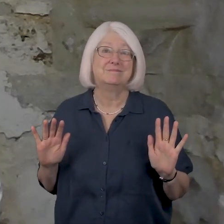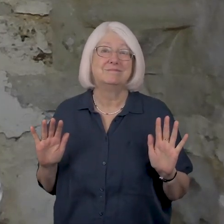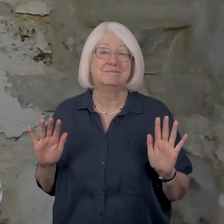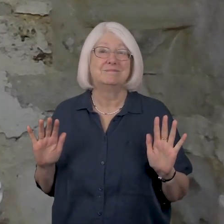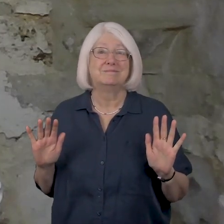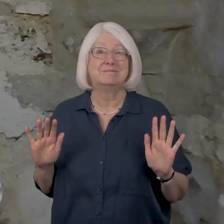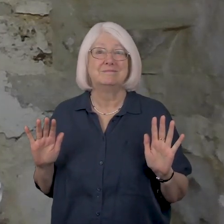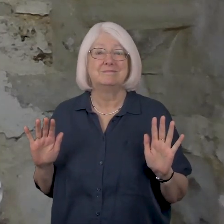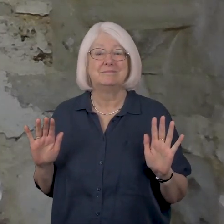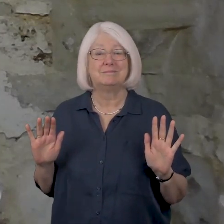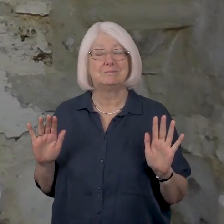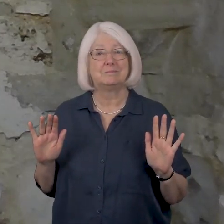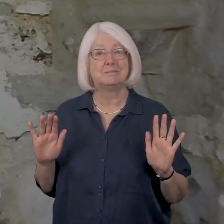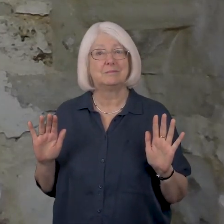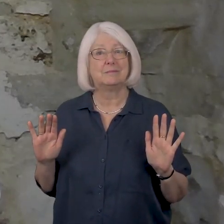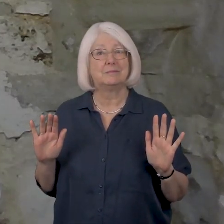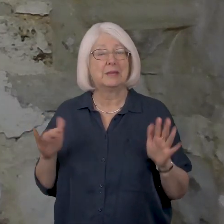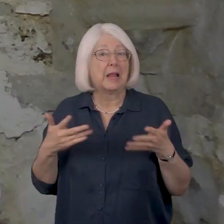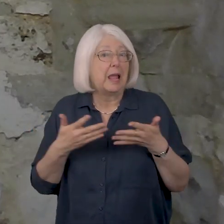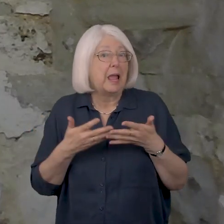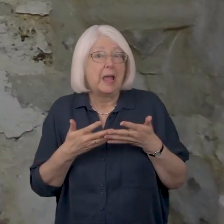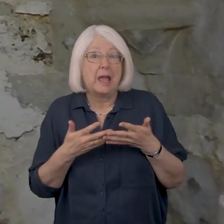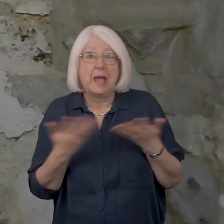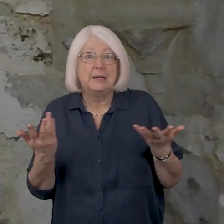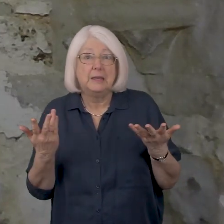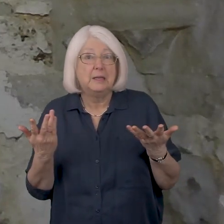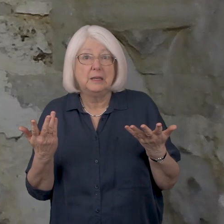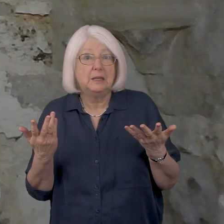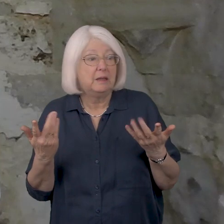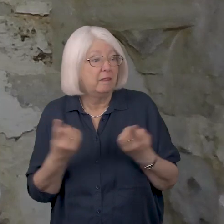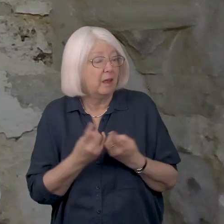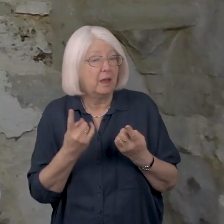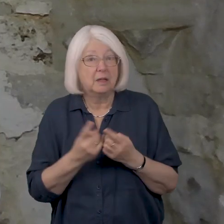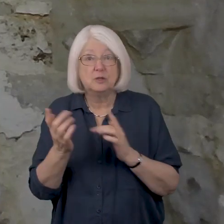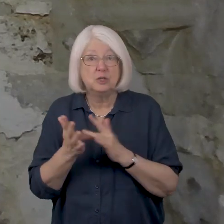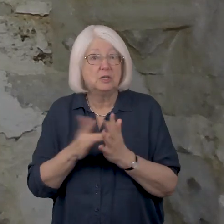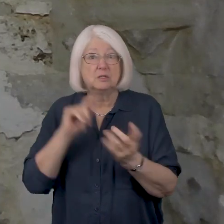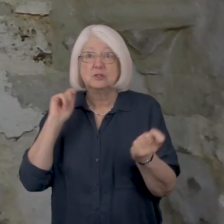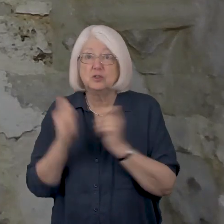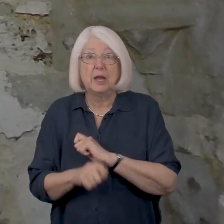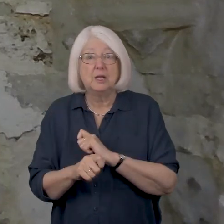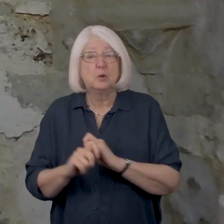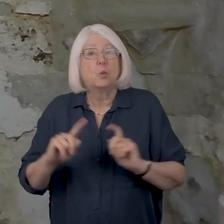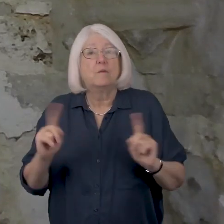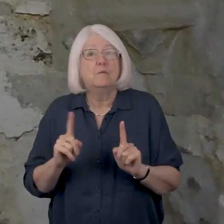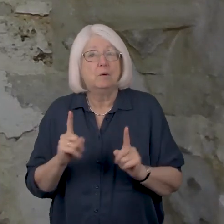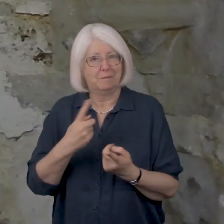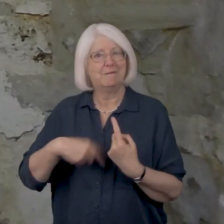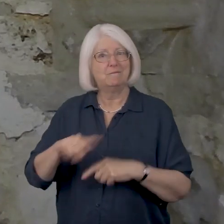Any tables that Jesus turns over are for our own good,